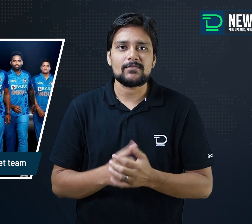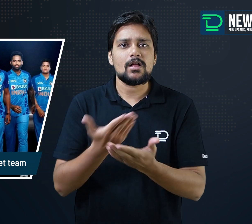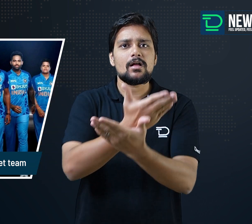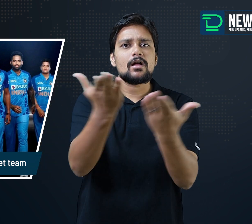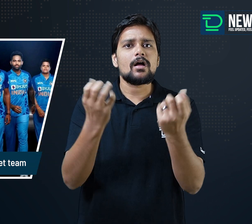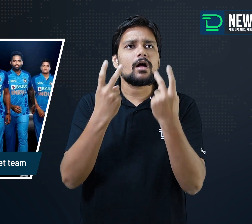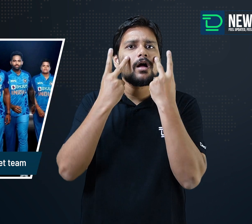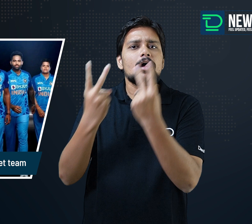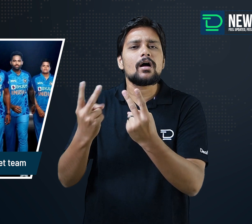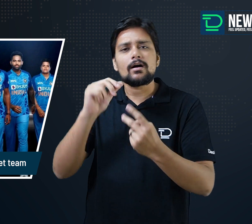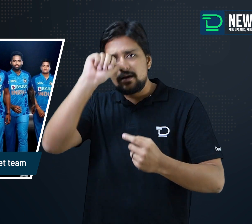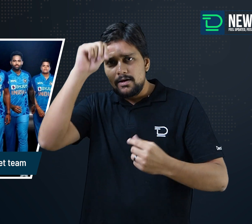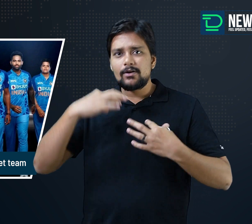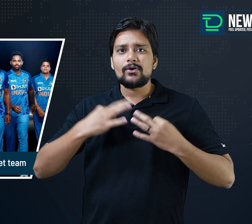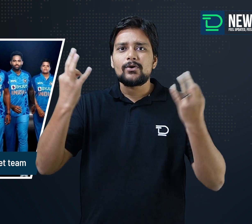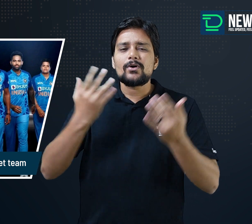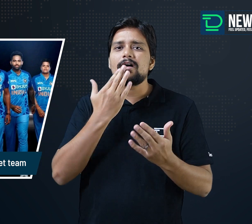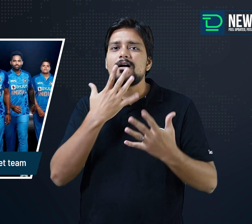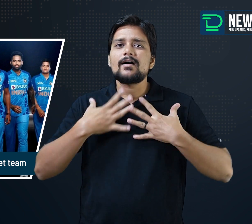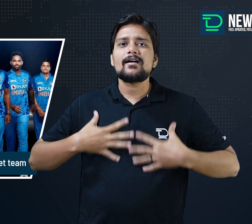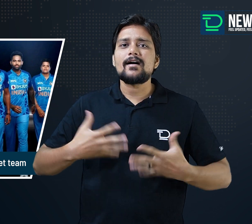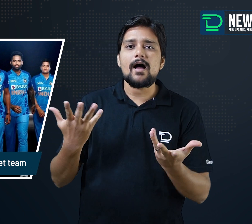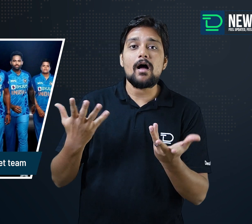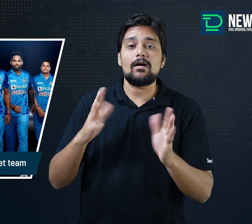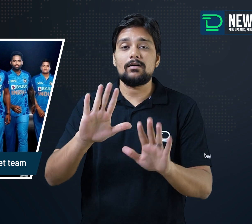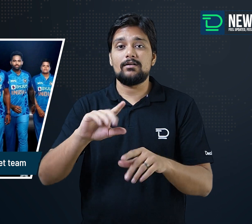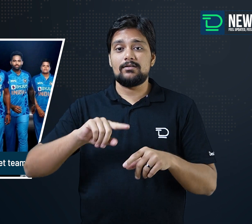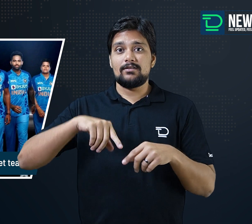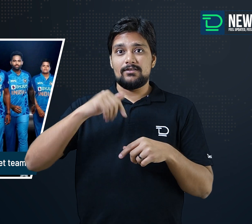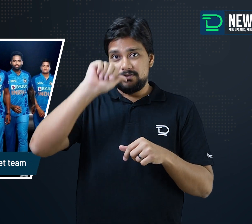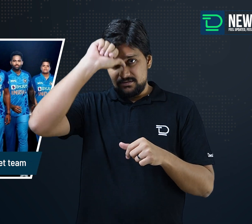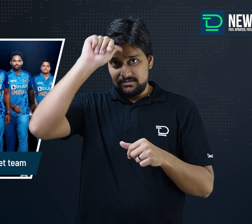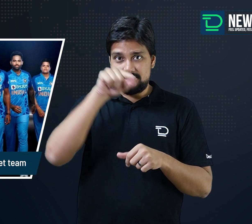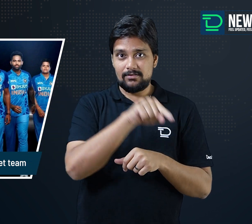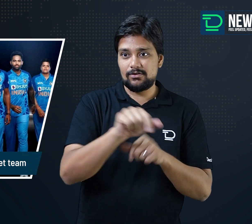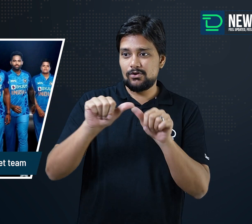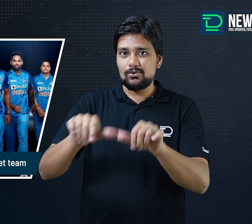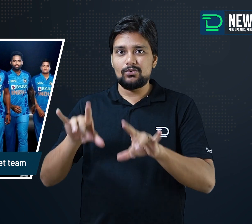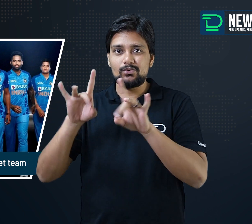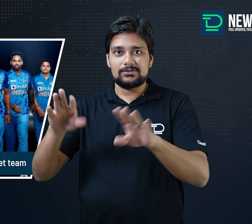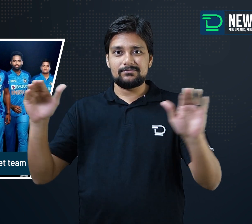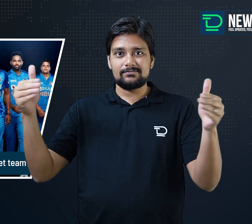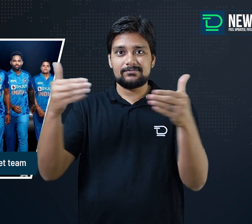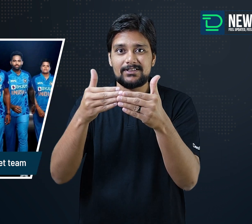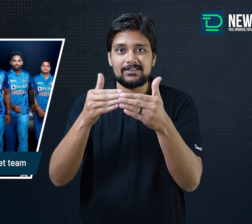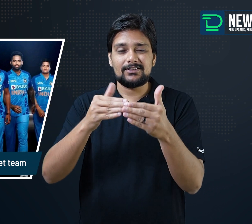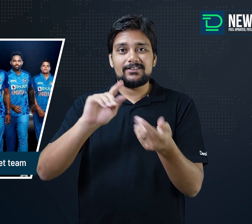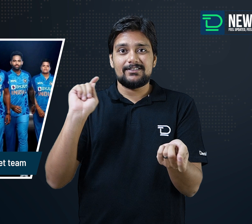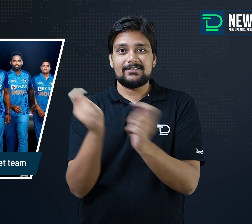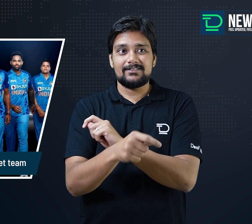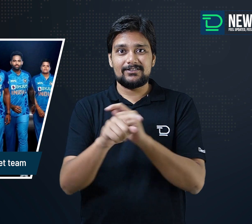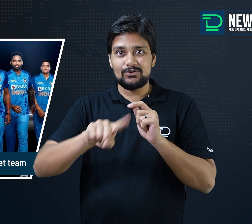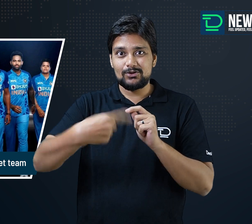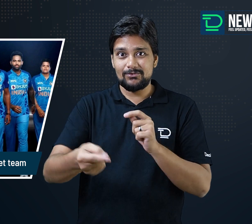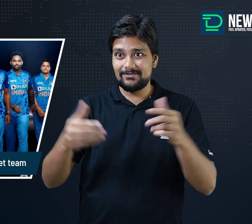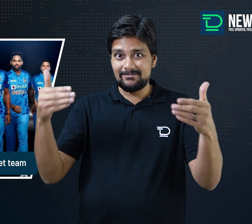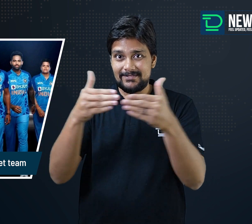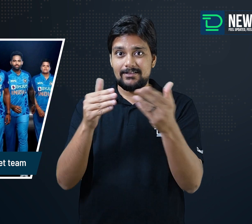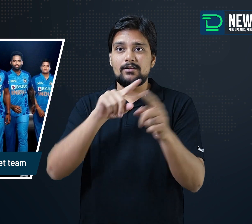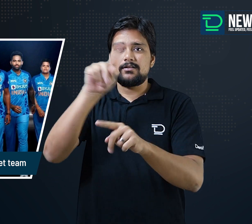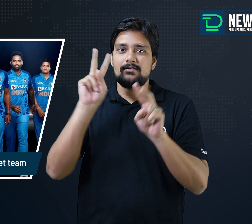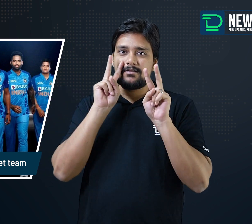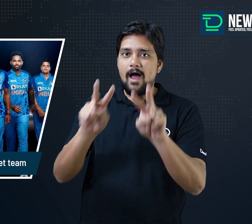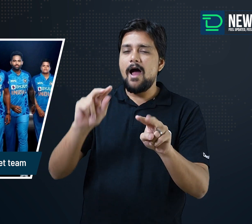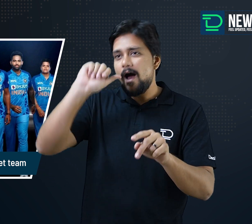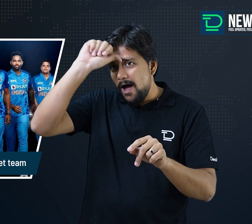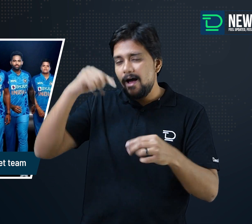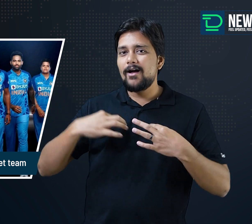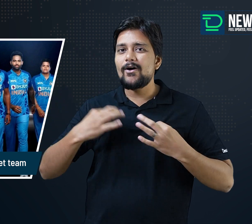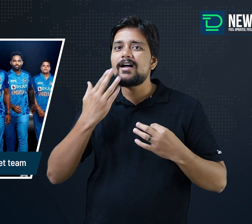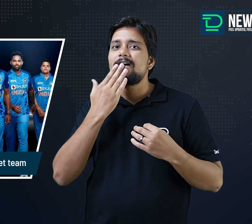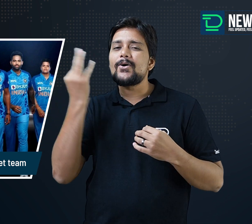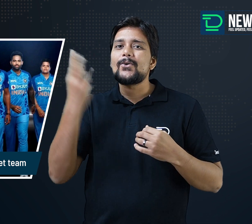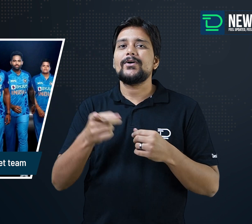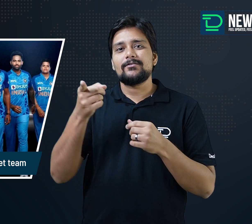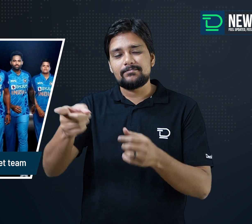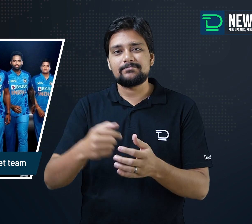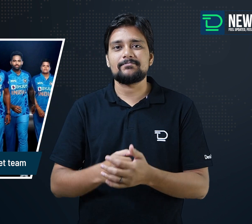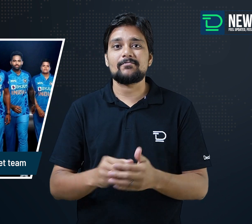The Indian team will take to the field in this new uniform when they play with Australia.